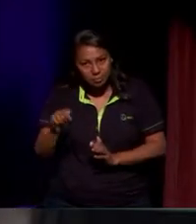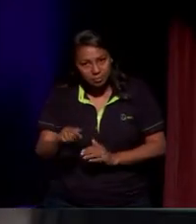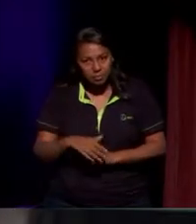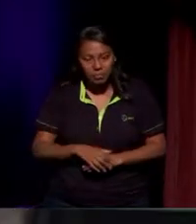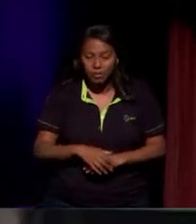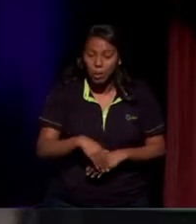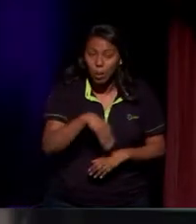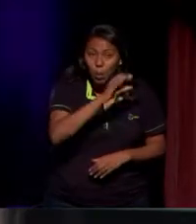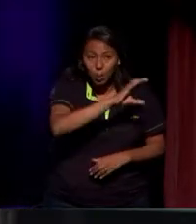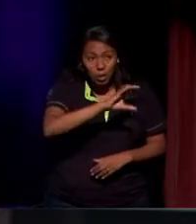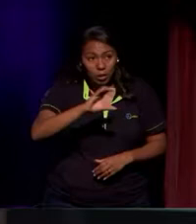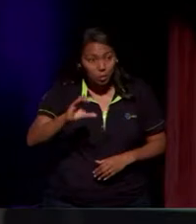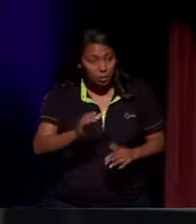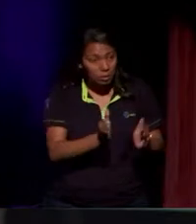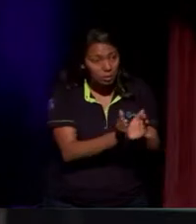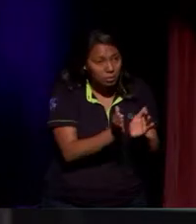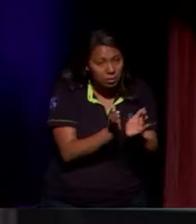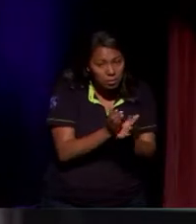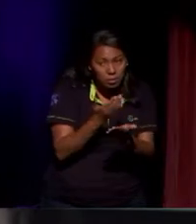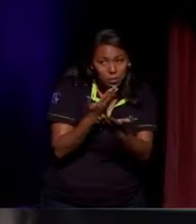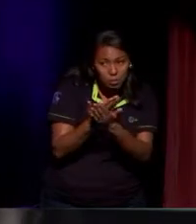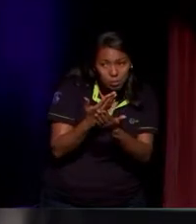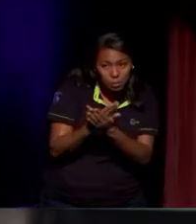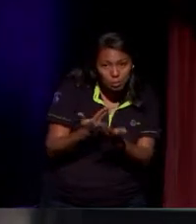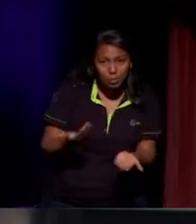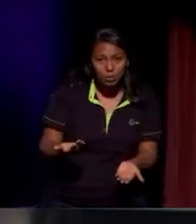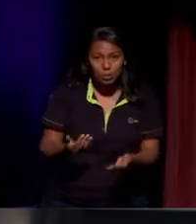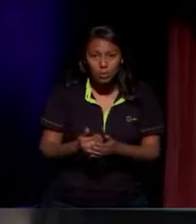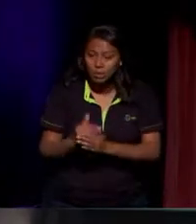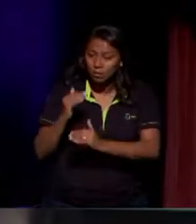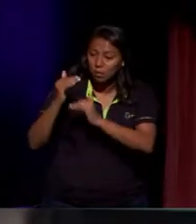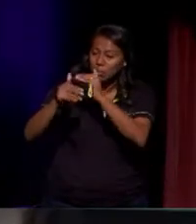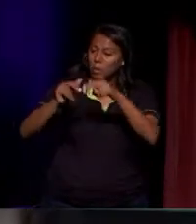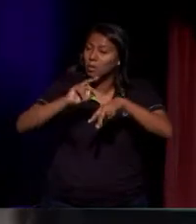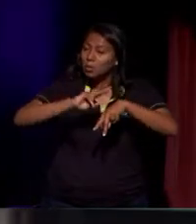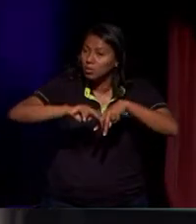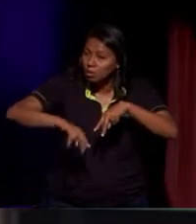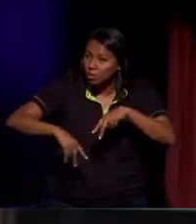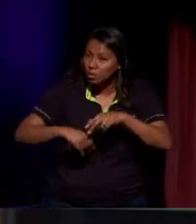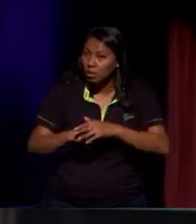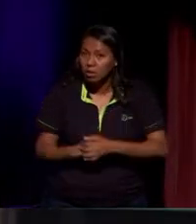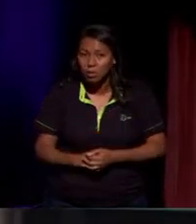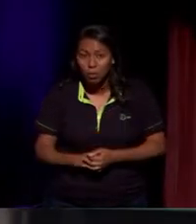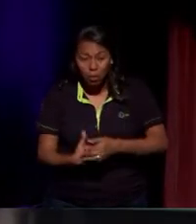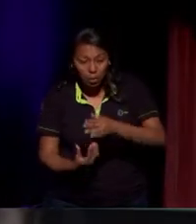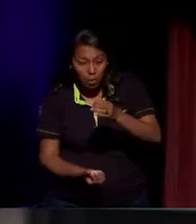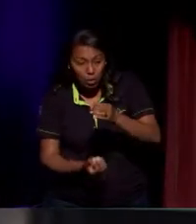of the Department of Studies, Development and Gender, co-founder of the Organization Women and Law